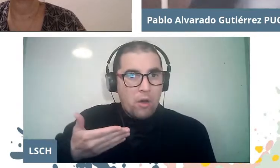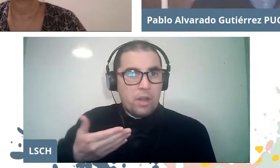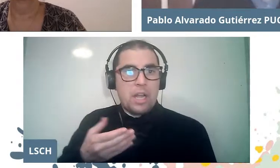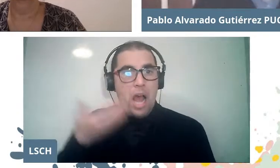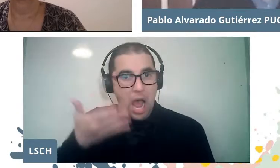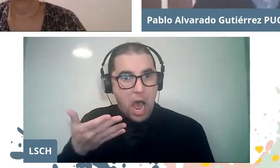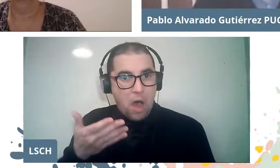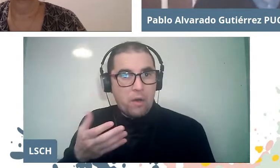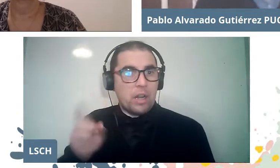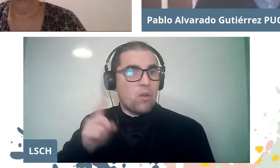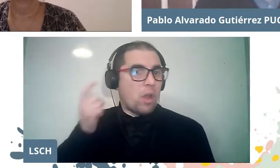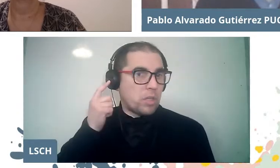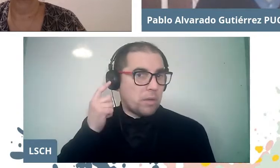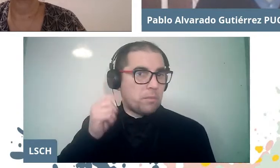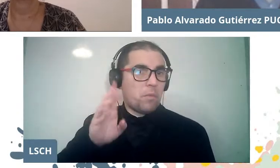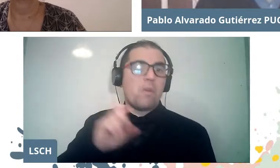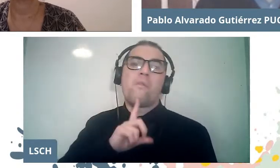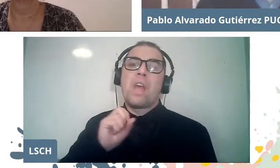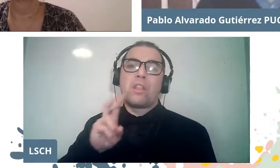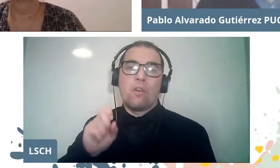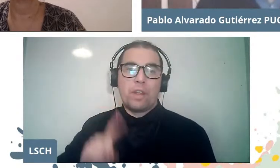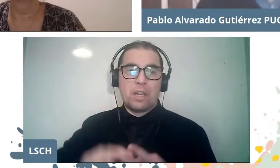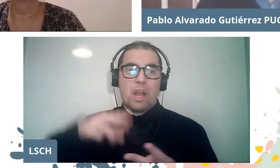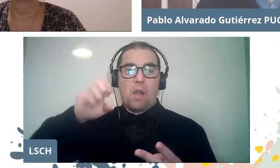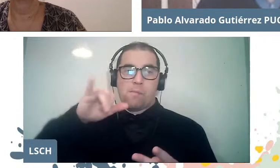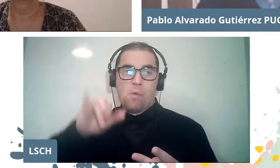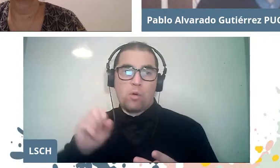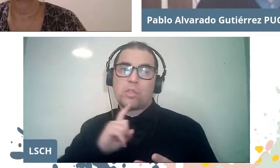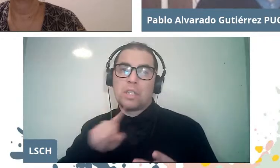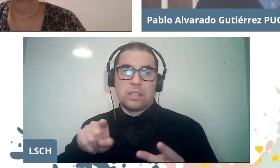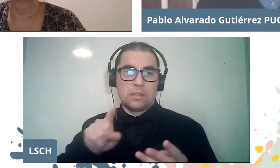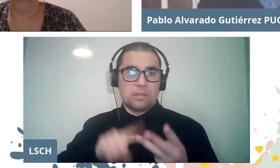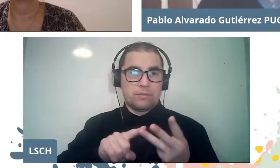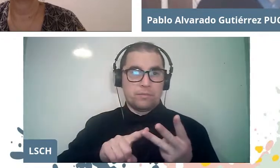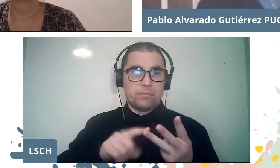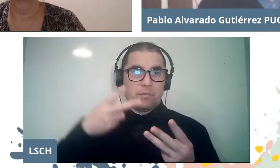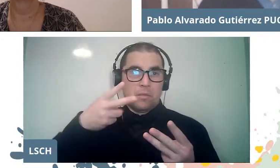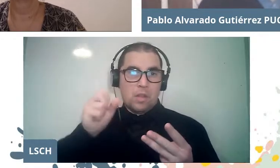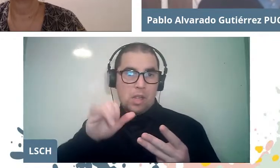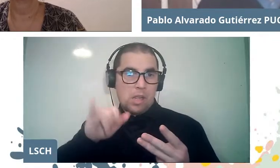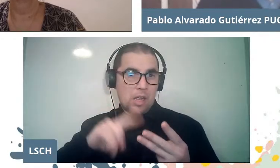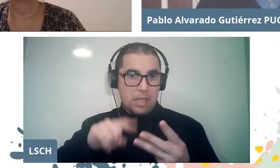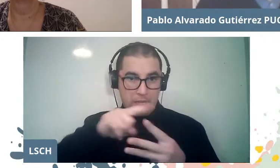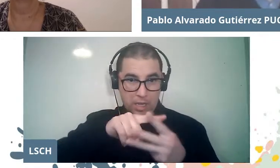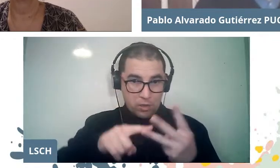Beethoven, Haydn, Mozart, they listened to the music of Haydn, Mozart and Beethoven.